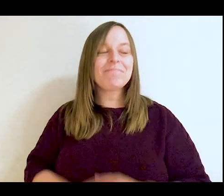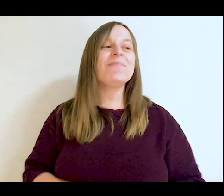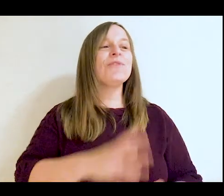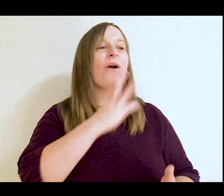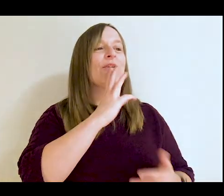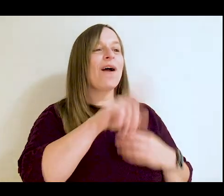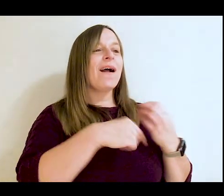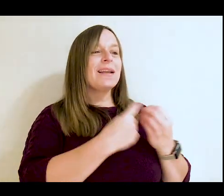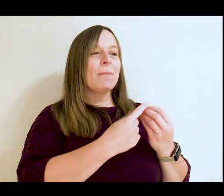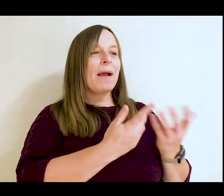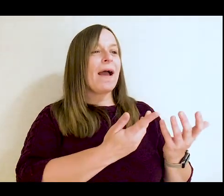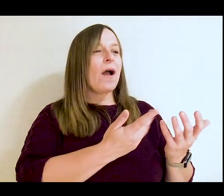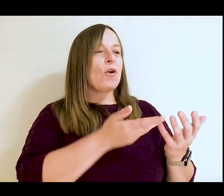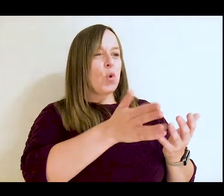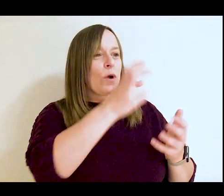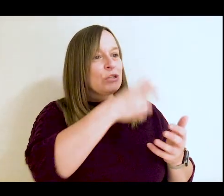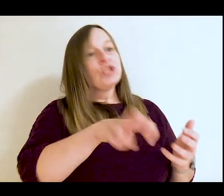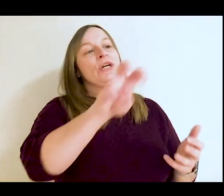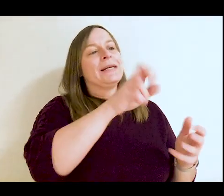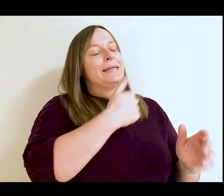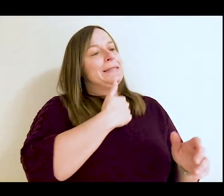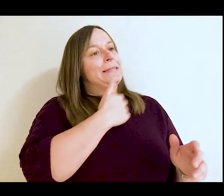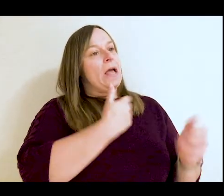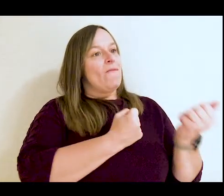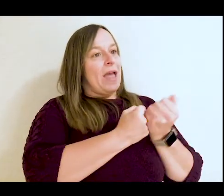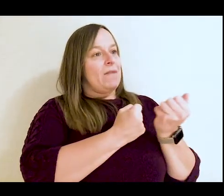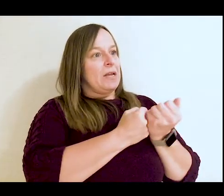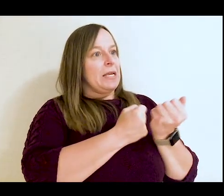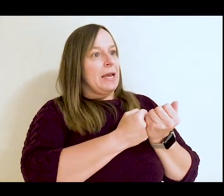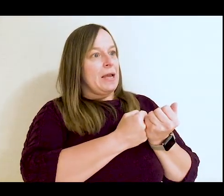K: So you talked a little bit about your journey as a self-advocate